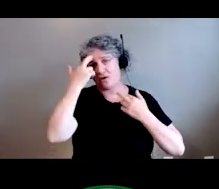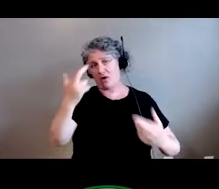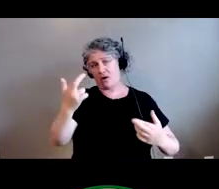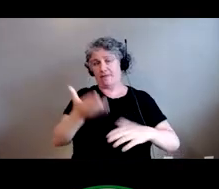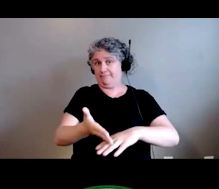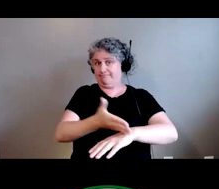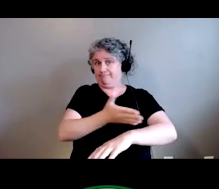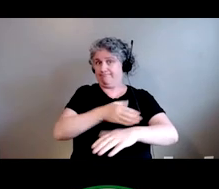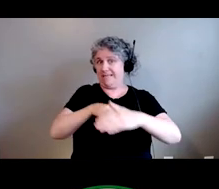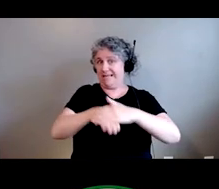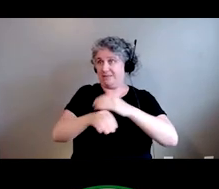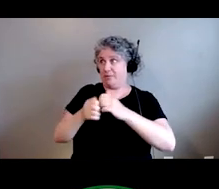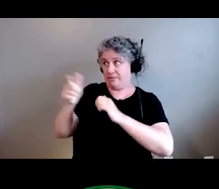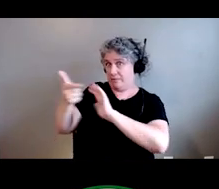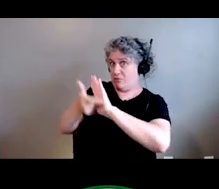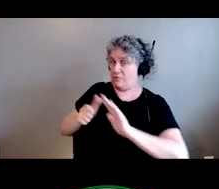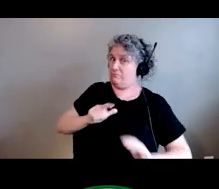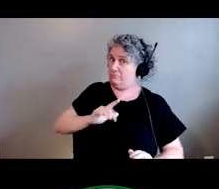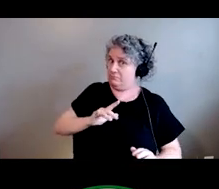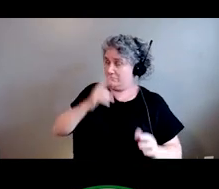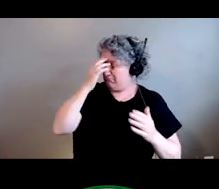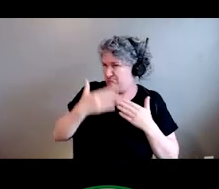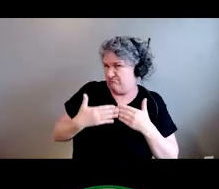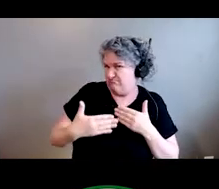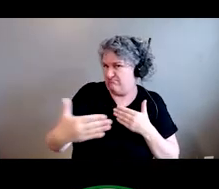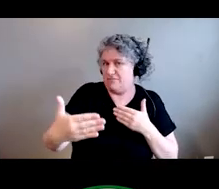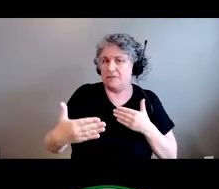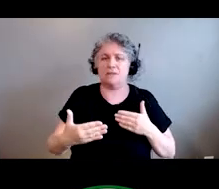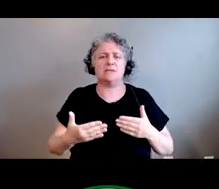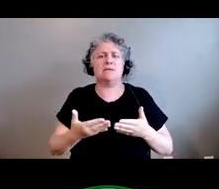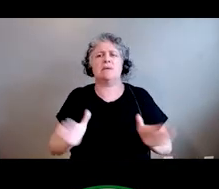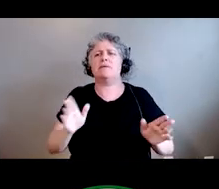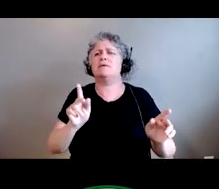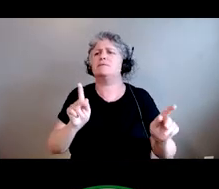However, with our many years of experience advocating for improved accessibility, we